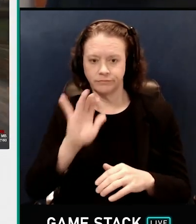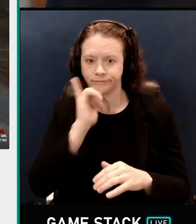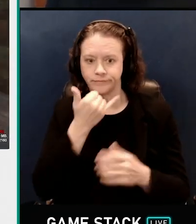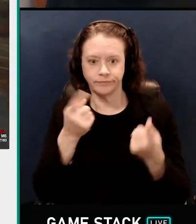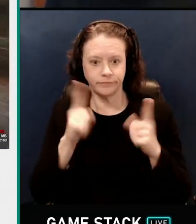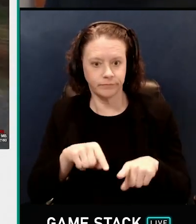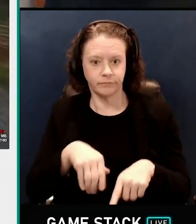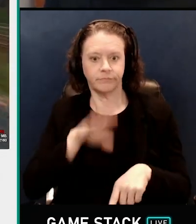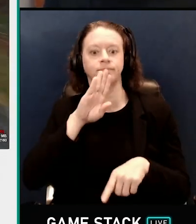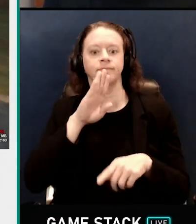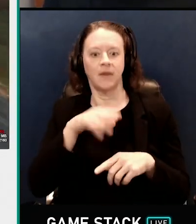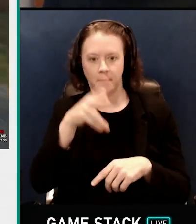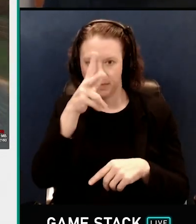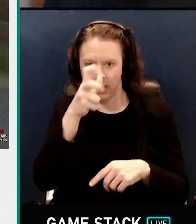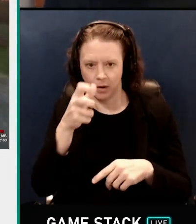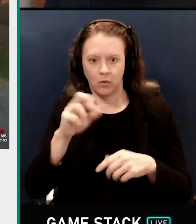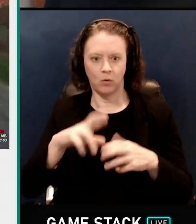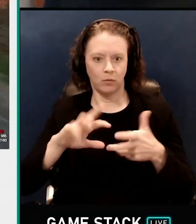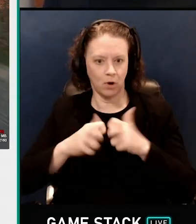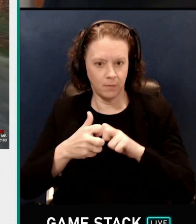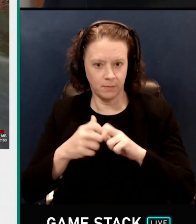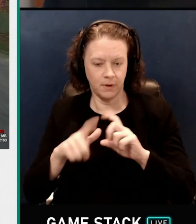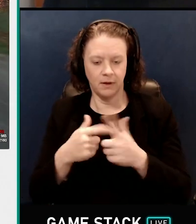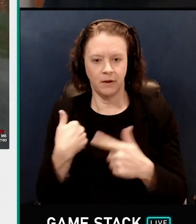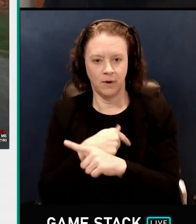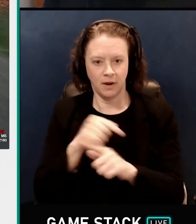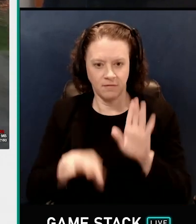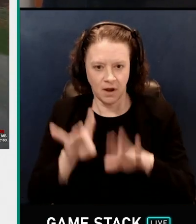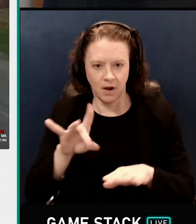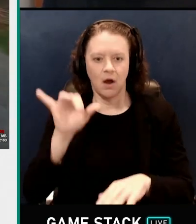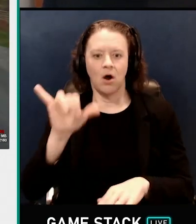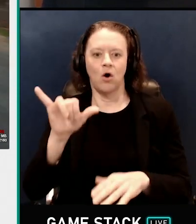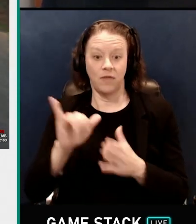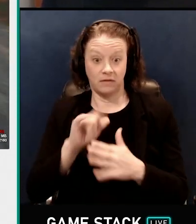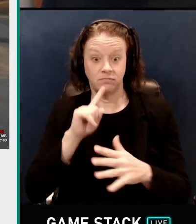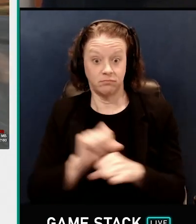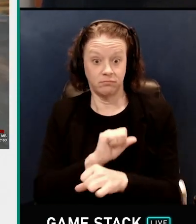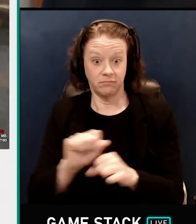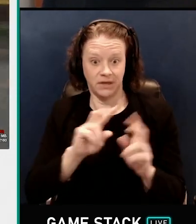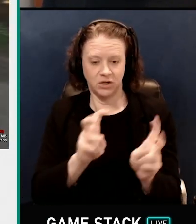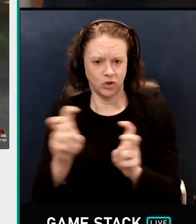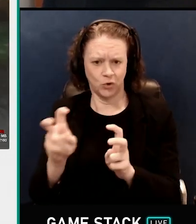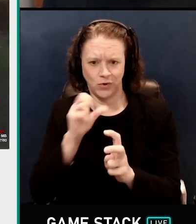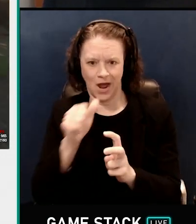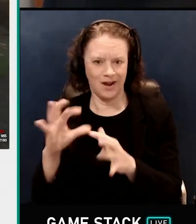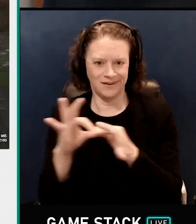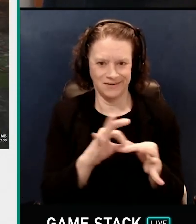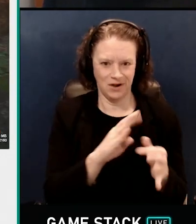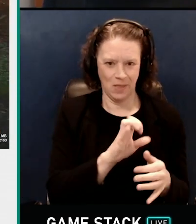we can be far more confident that it is a real issue. And not just some side effect of the way that the automation has been integrated.